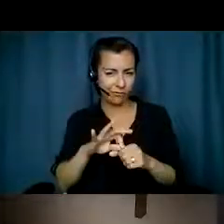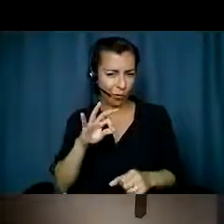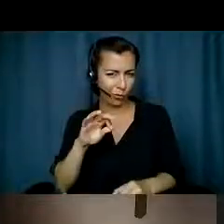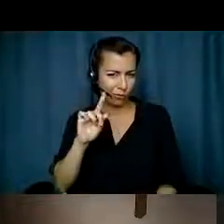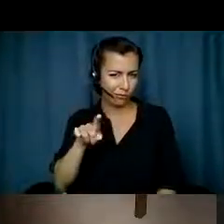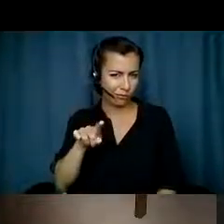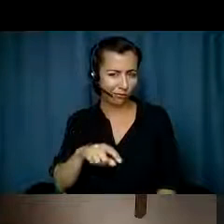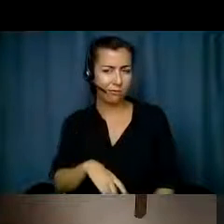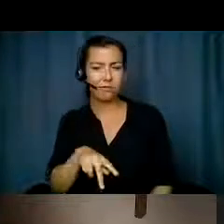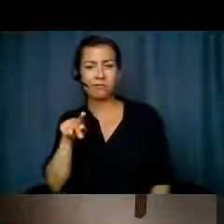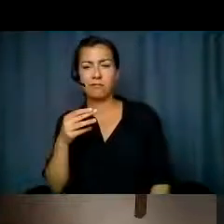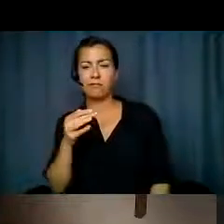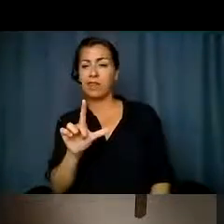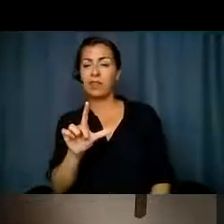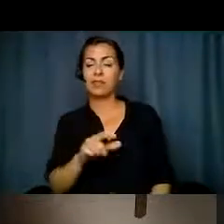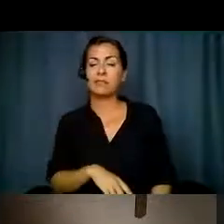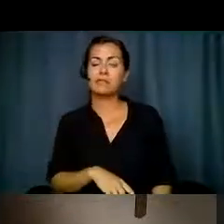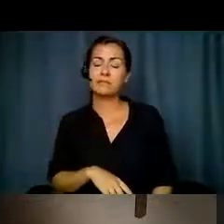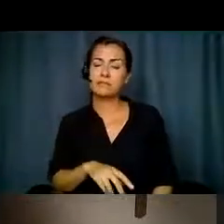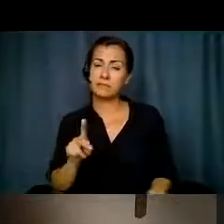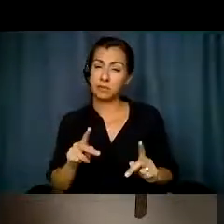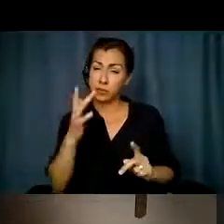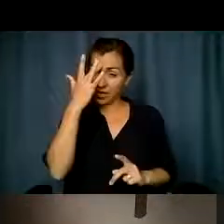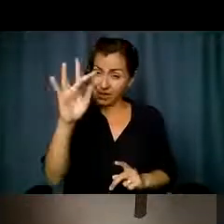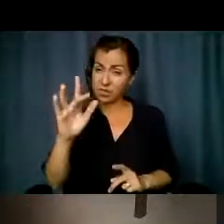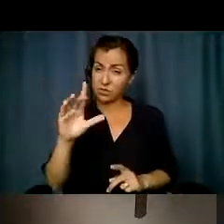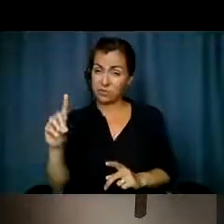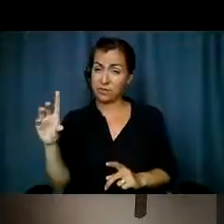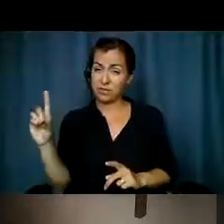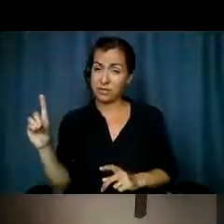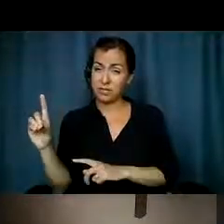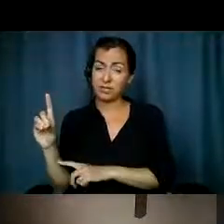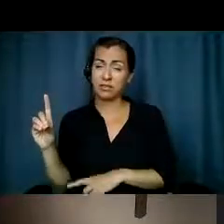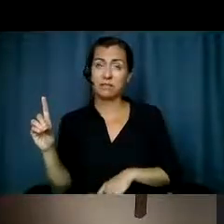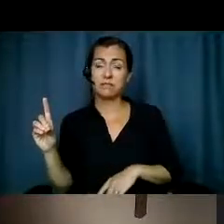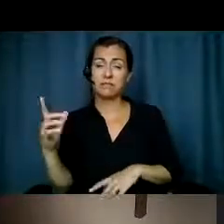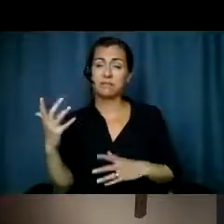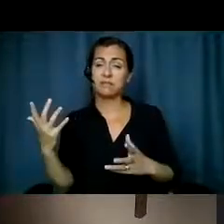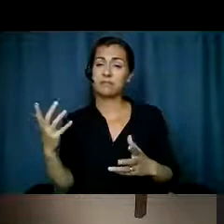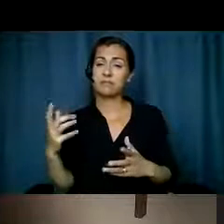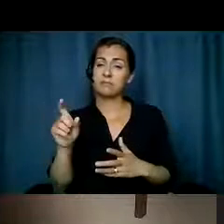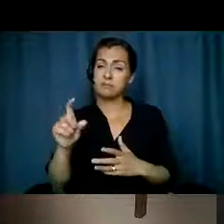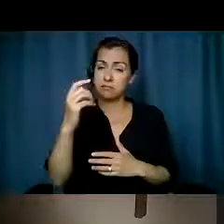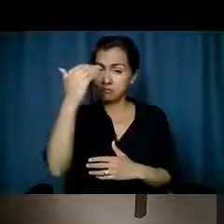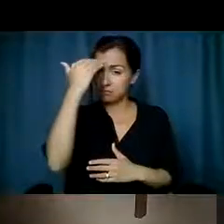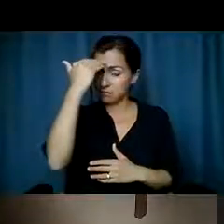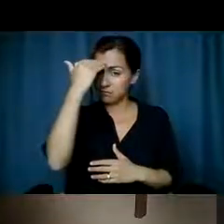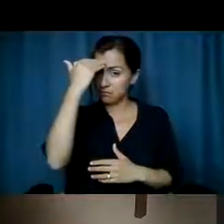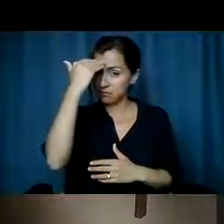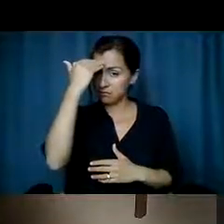OSAC's worked with DRO and the self-advocates becoming empowered to do a series of voter trainings. We're going to highlight some of